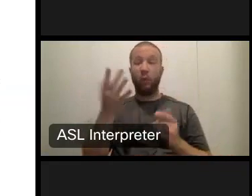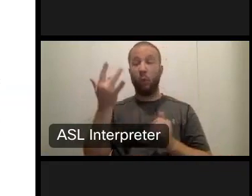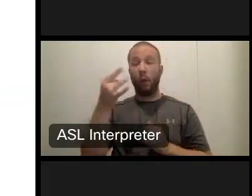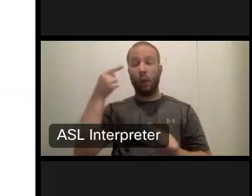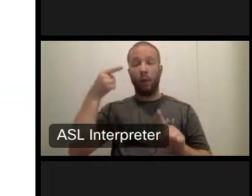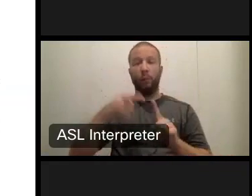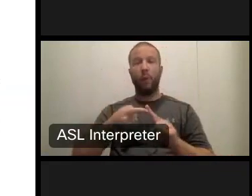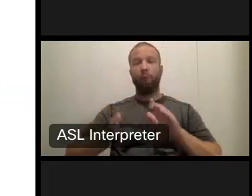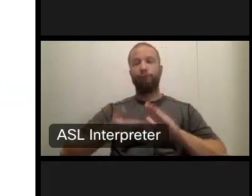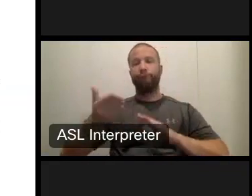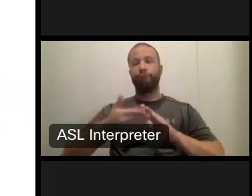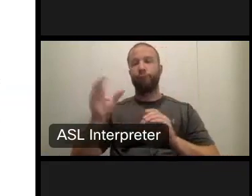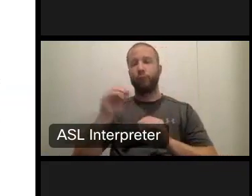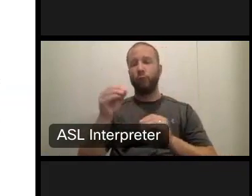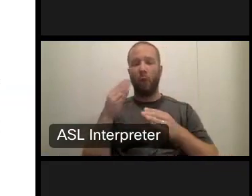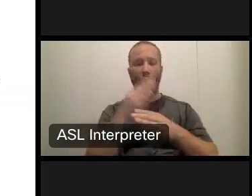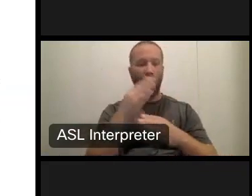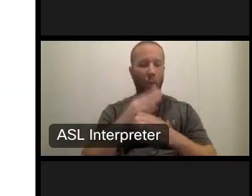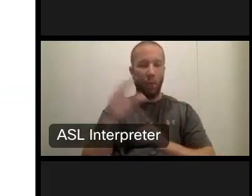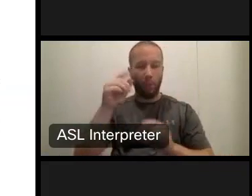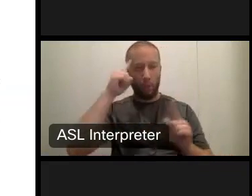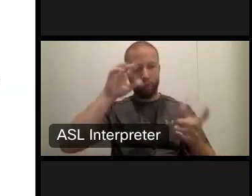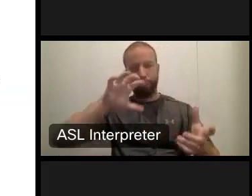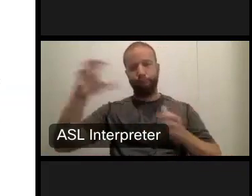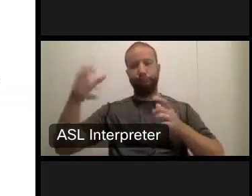smoothly and there are no auditory disruptions during the presentation